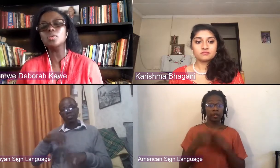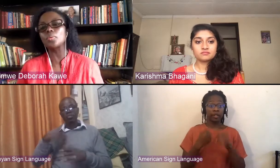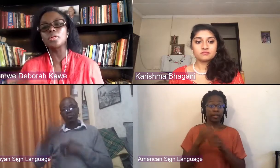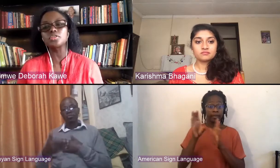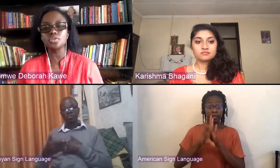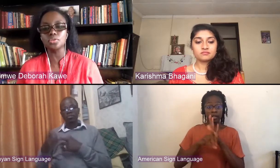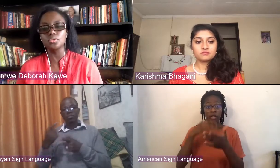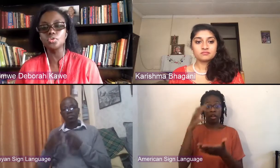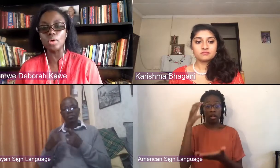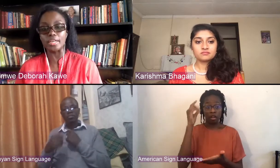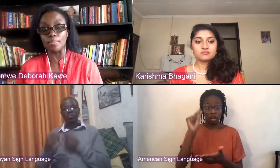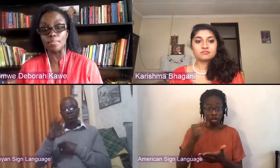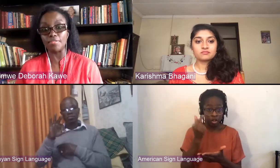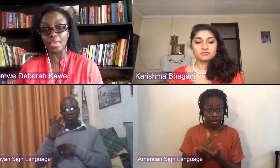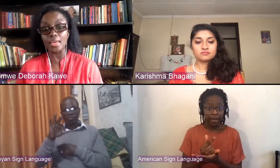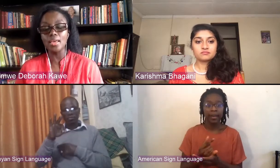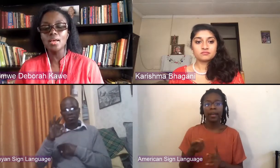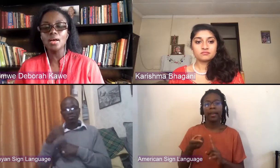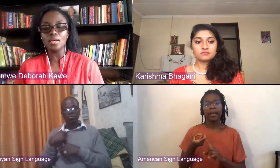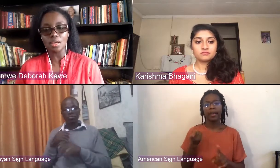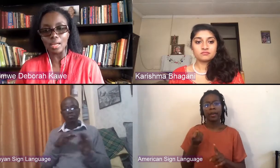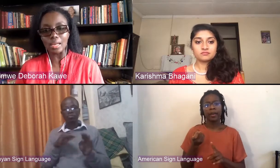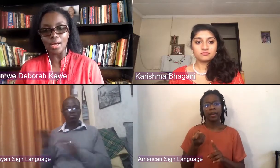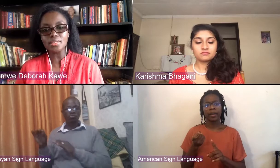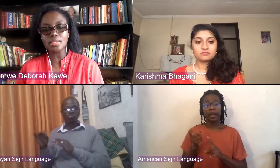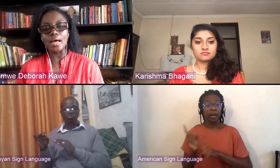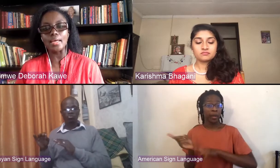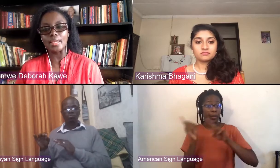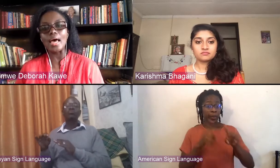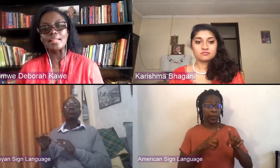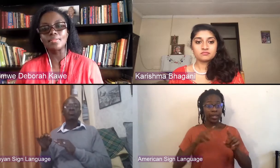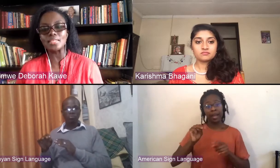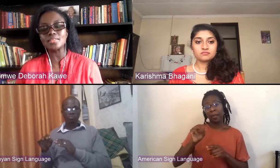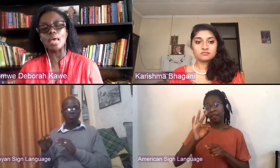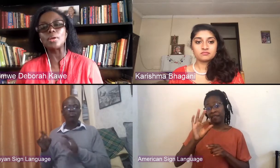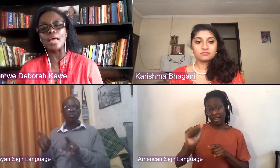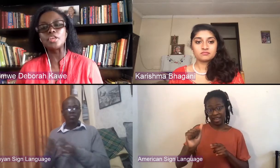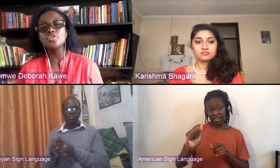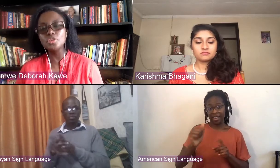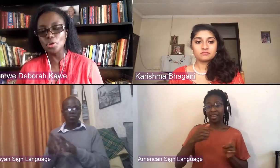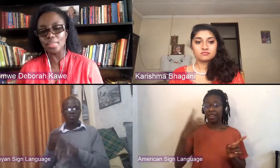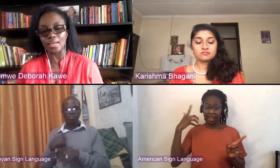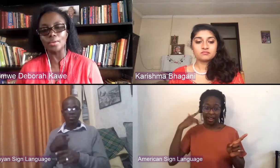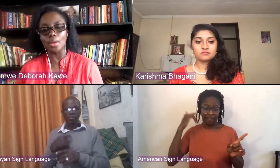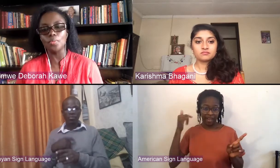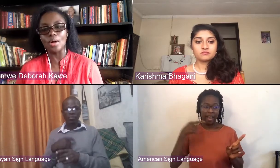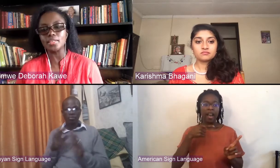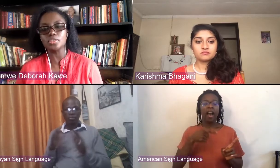I went to do an MFA at Cal Arts. And this time I knew that I wanted